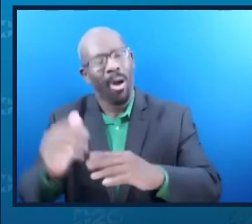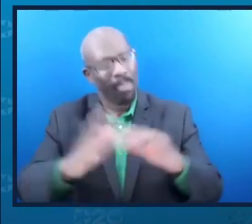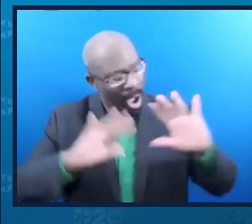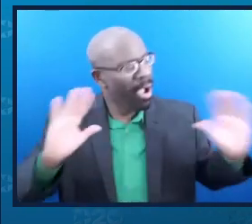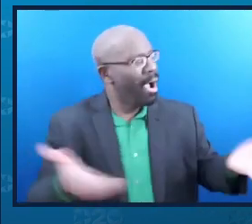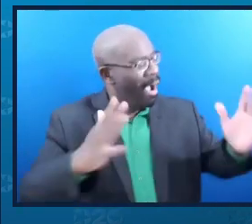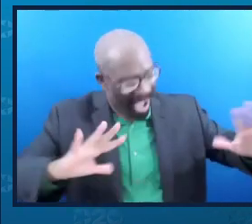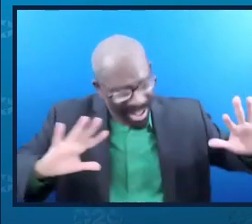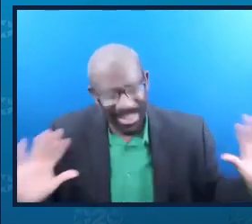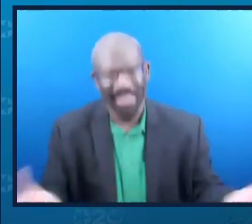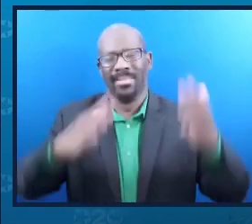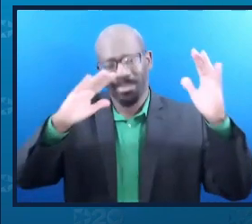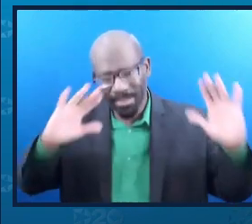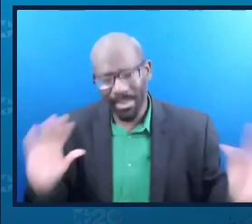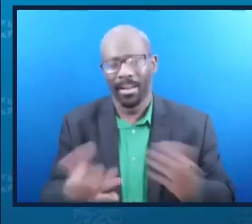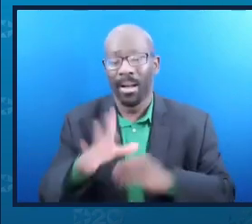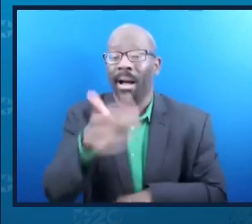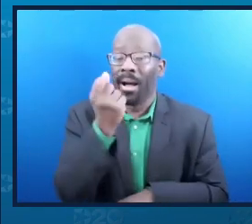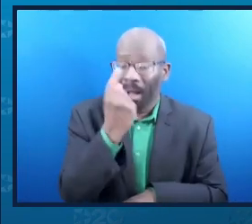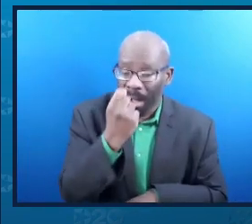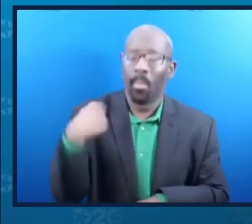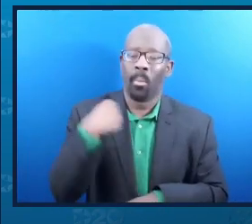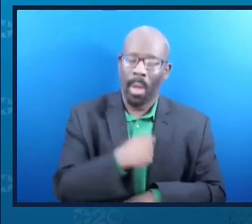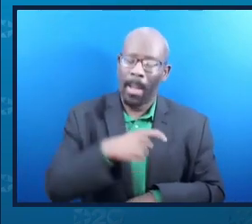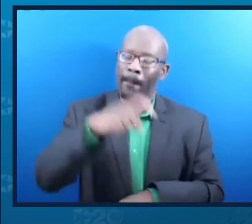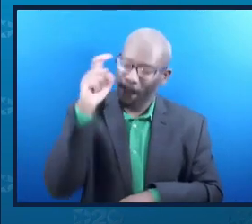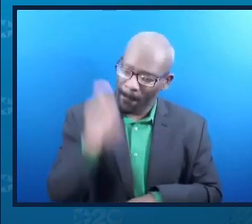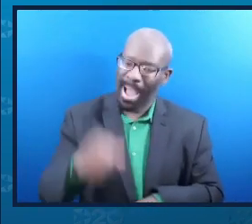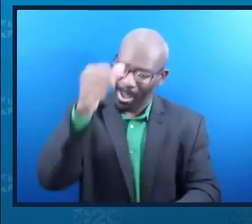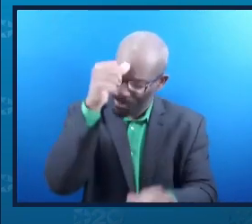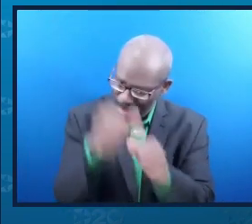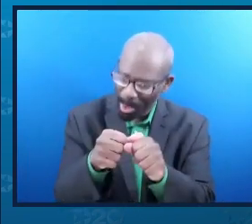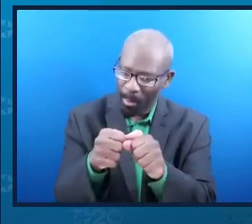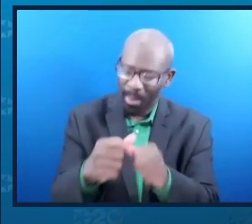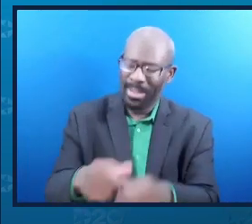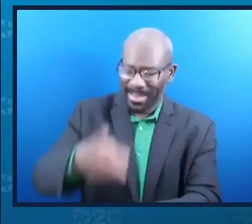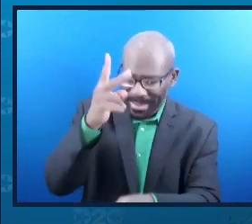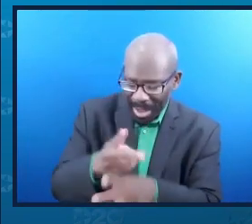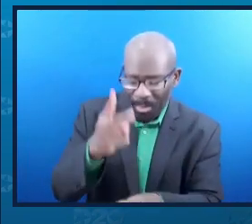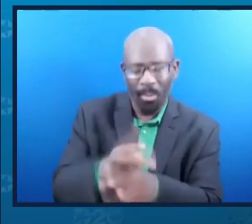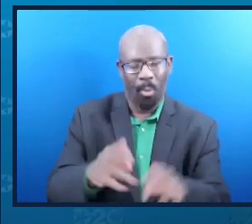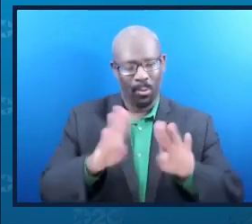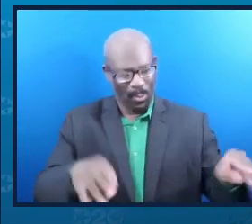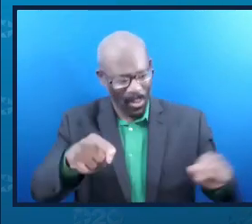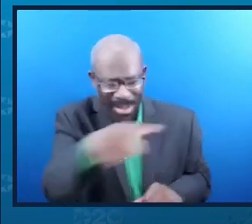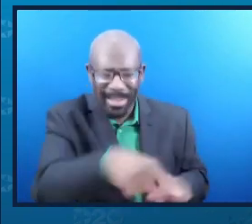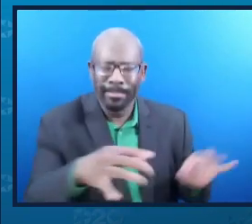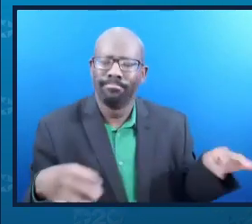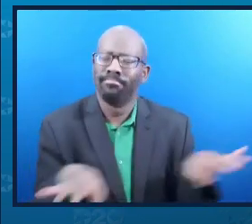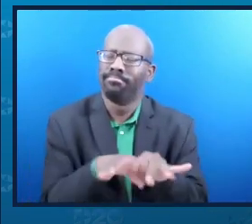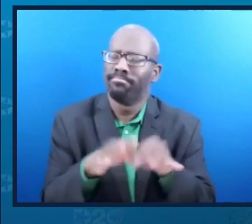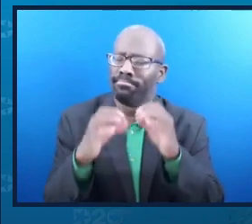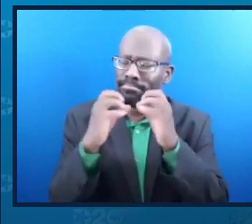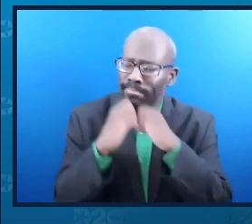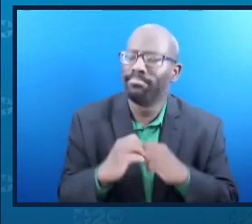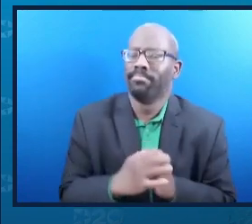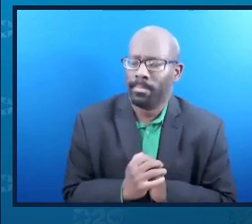THAT INFRASTRUCTURE HELPS US ALL BECAUSE IT KEEPS OUR ECONOMY GOING. IT IS LONG PAST TIME TO